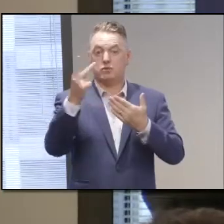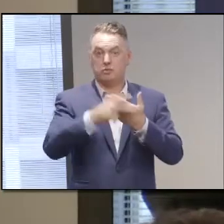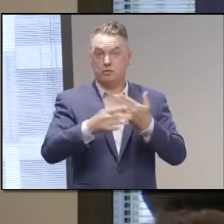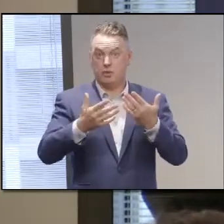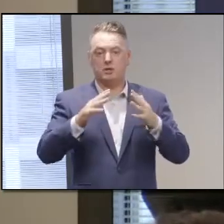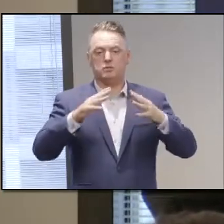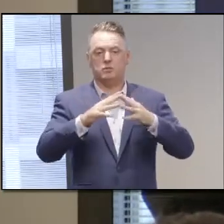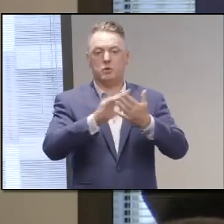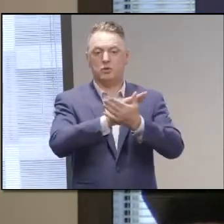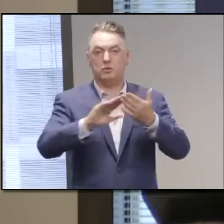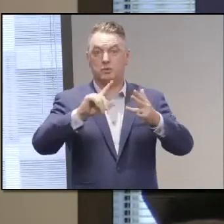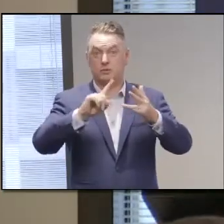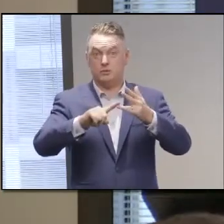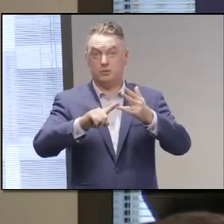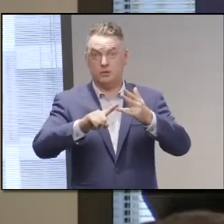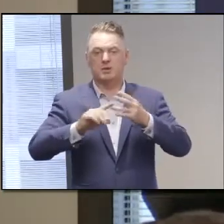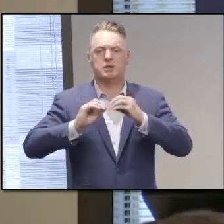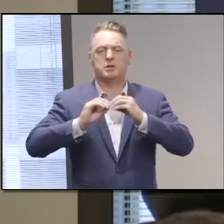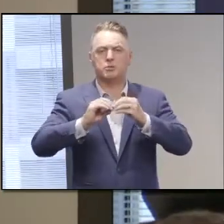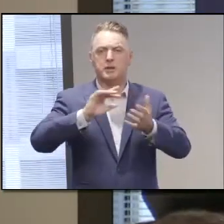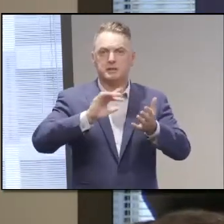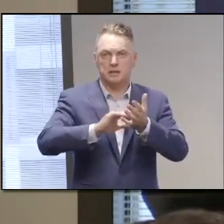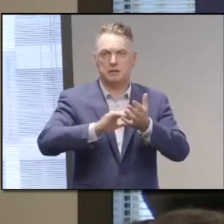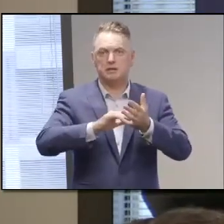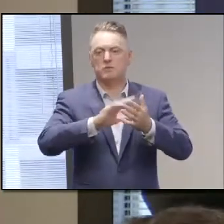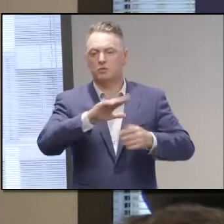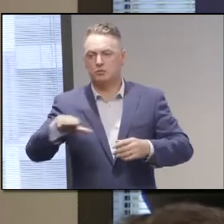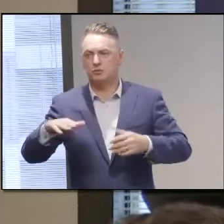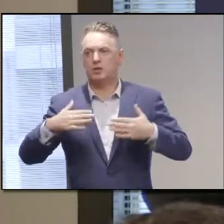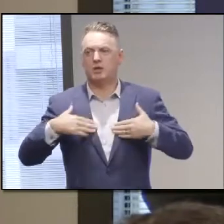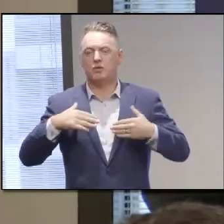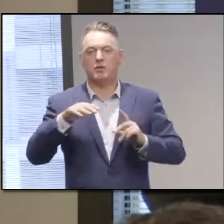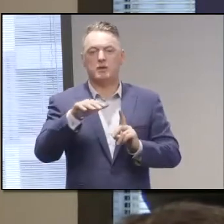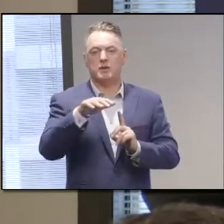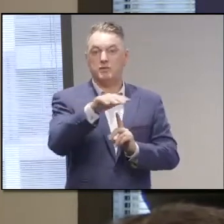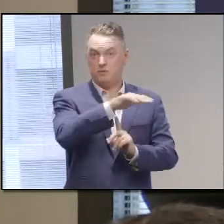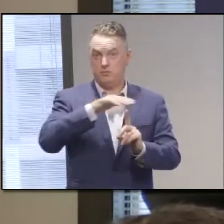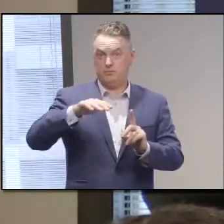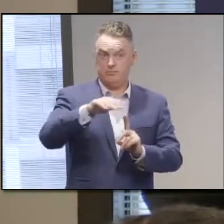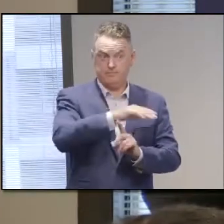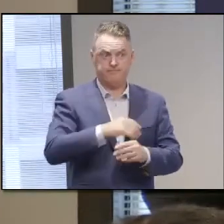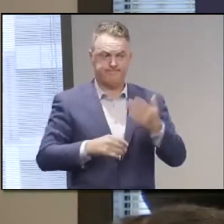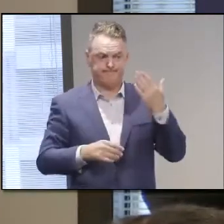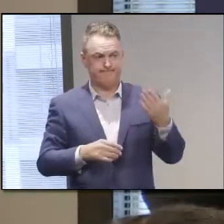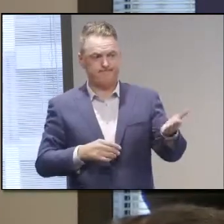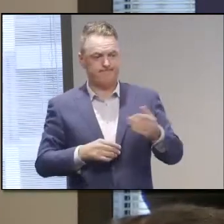Organisation Collaborating Centre for Children's Health and Environment and he's an NH&MRC Senior